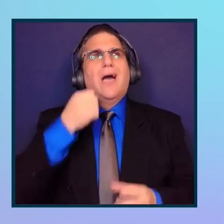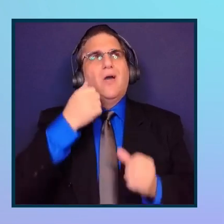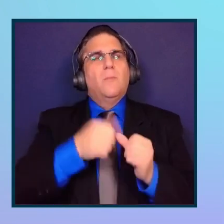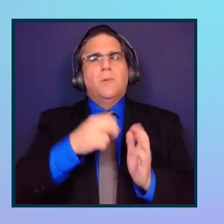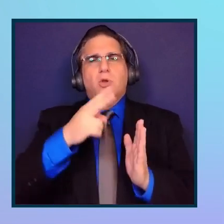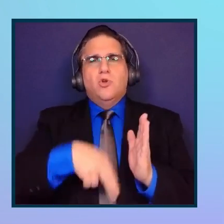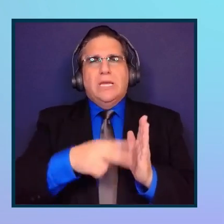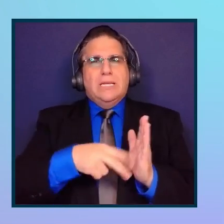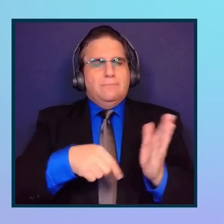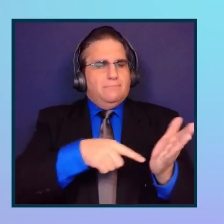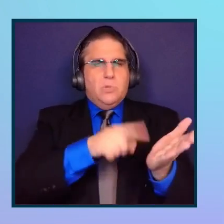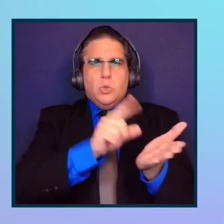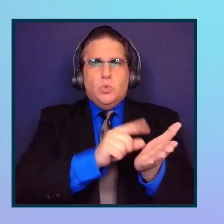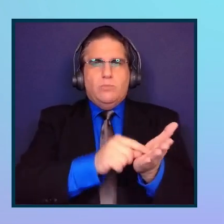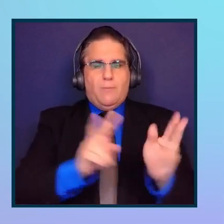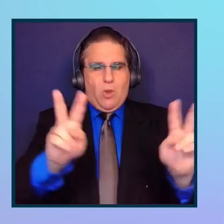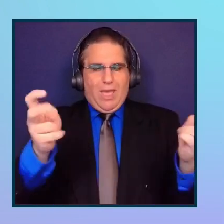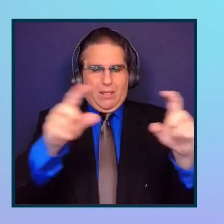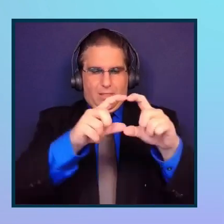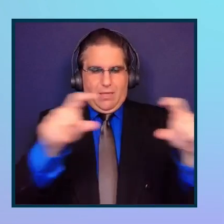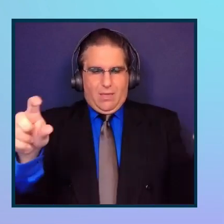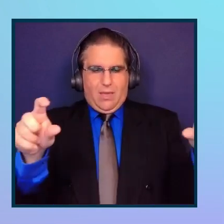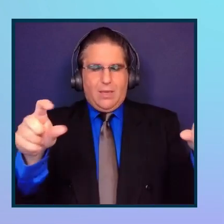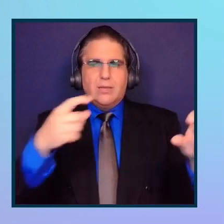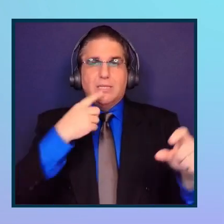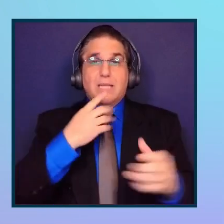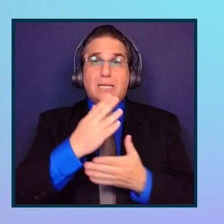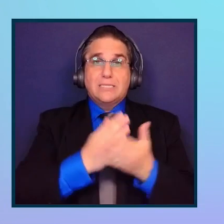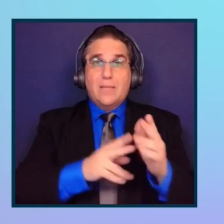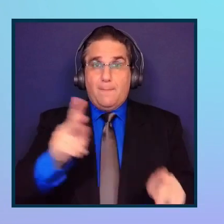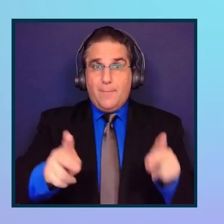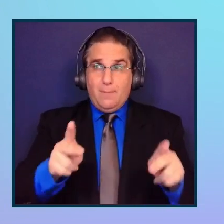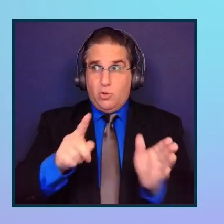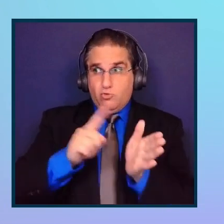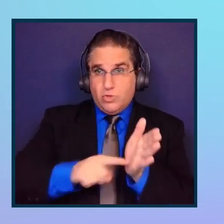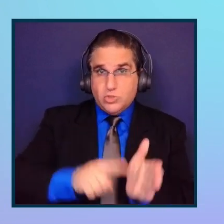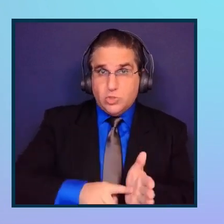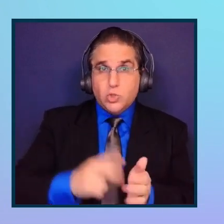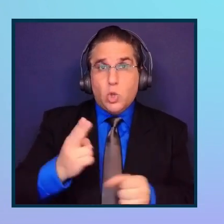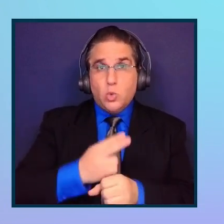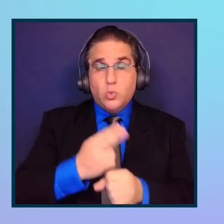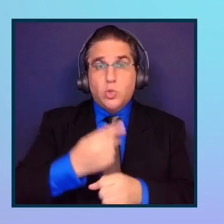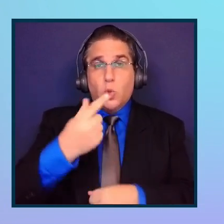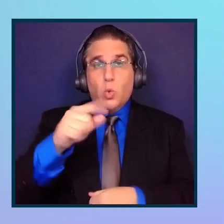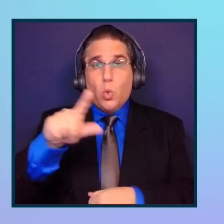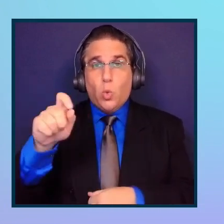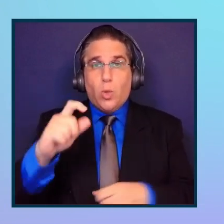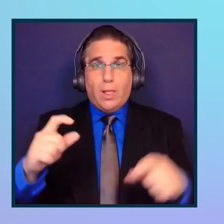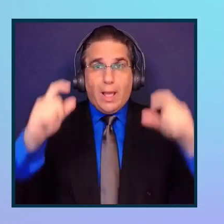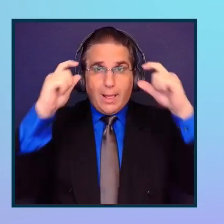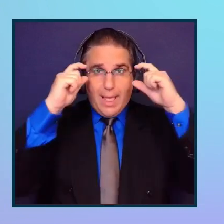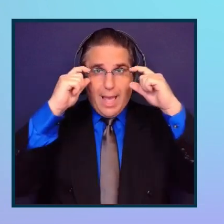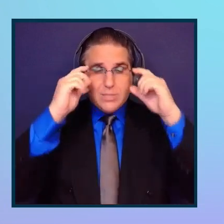that were using Google glass to teach autistic children, how to make eye contact.